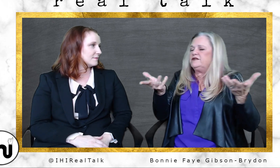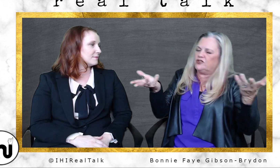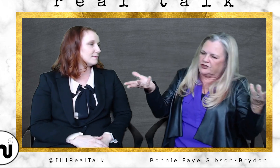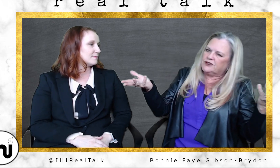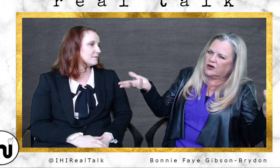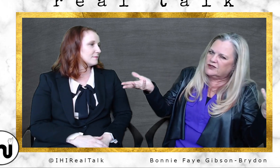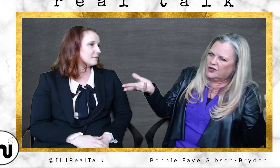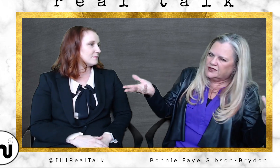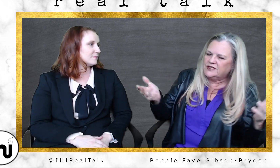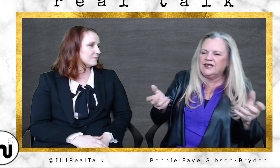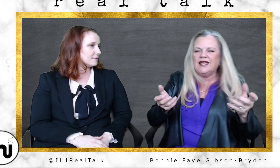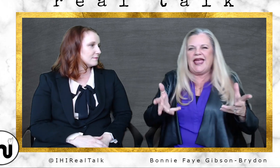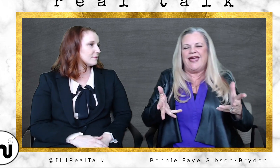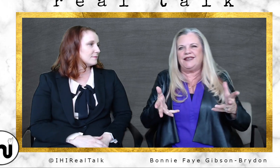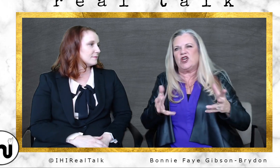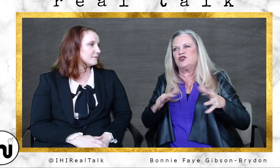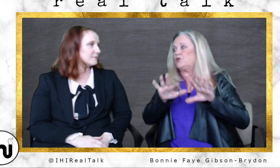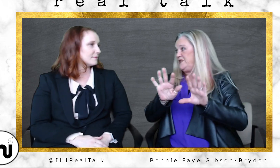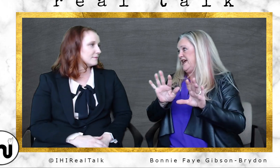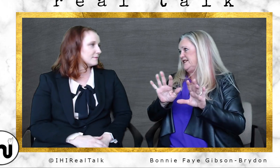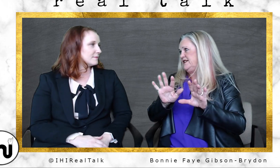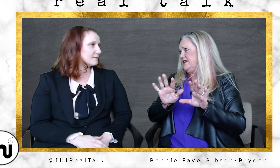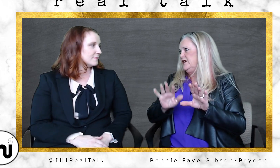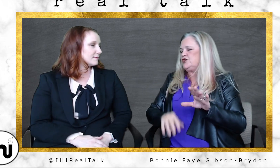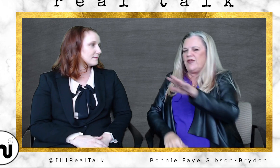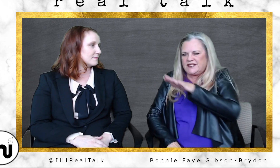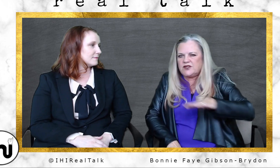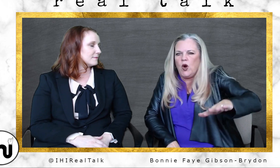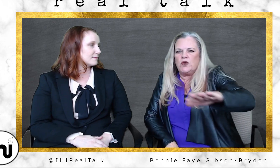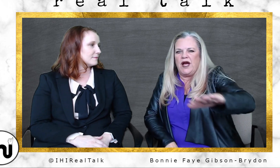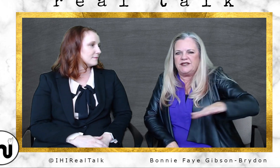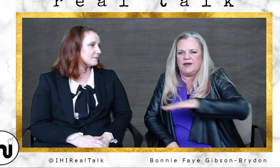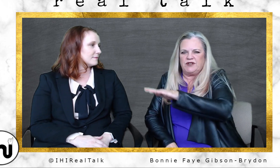Judges are exalted, and he's also protected. So that's the whole concept of